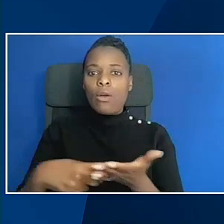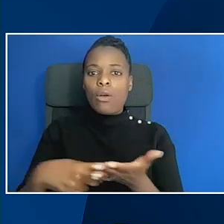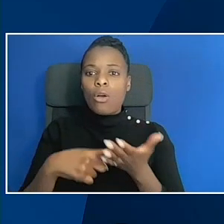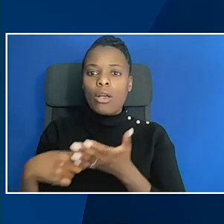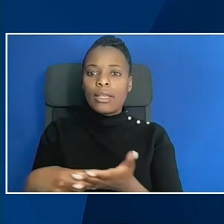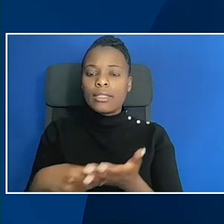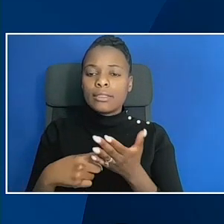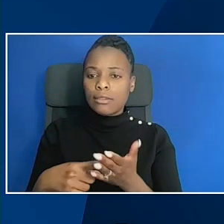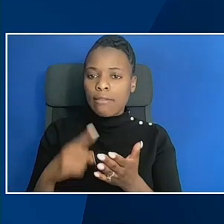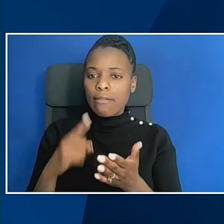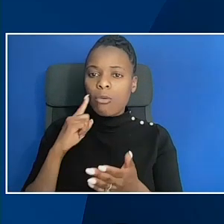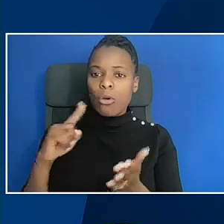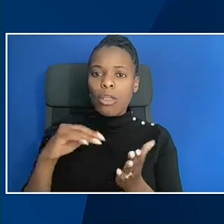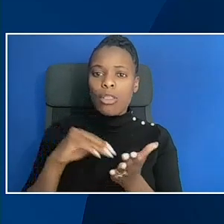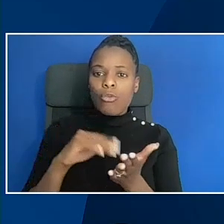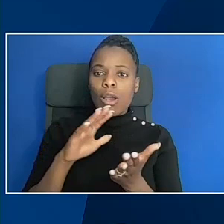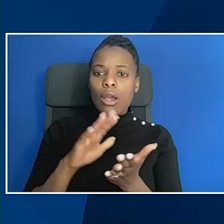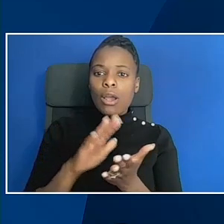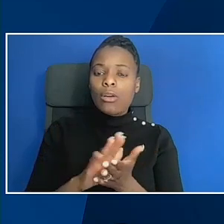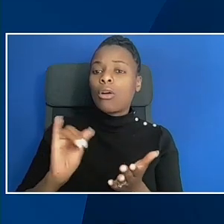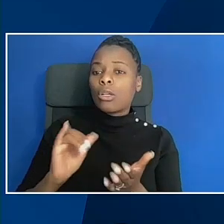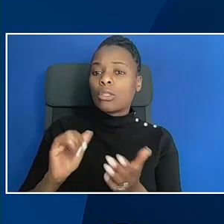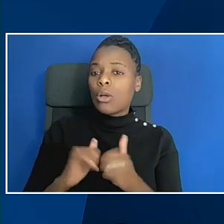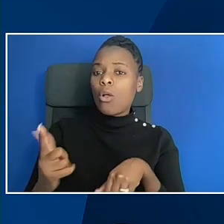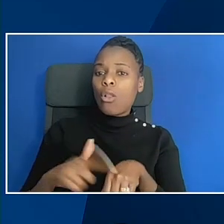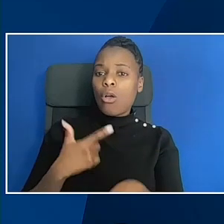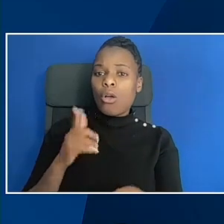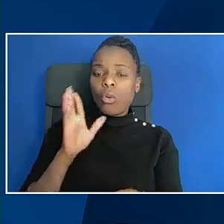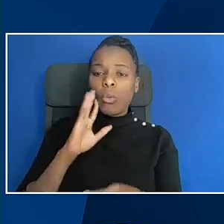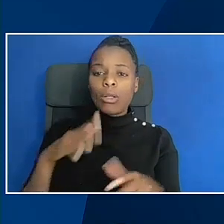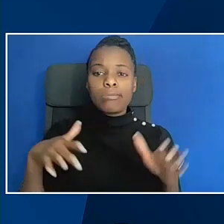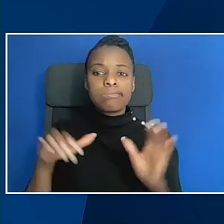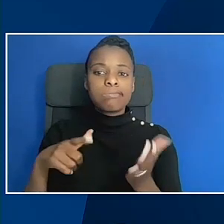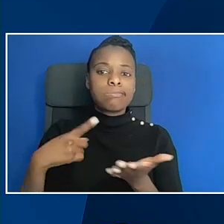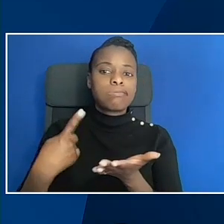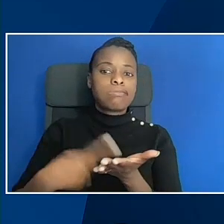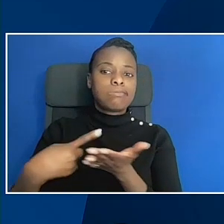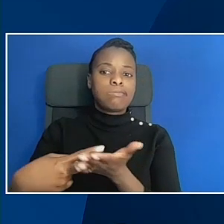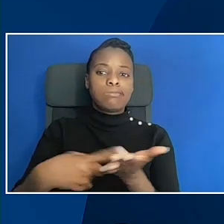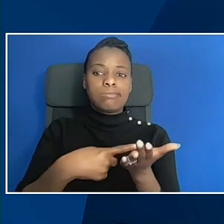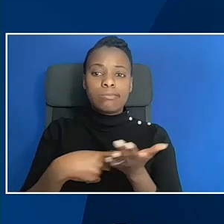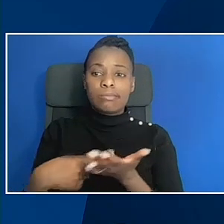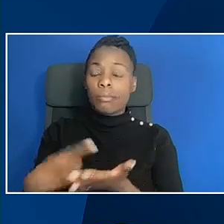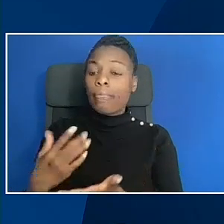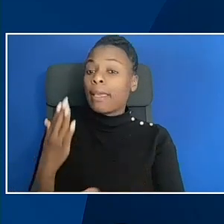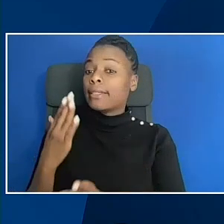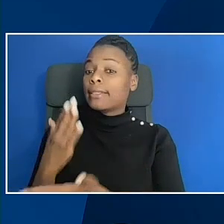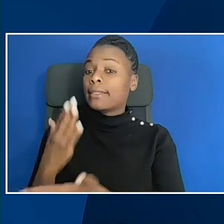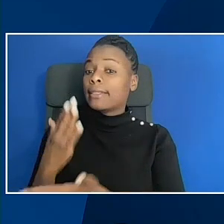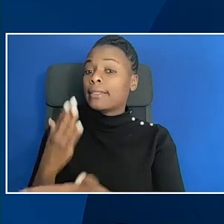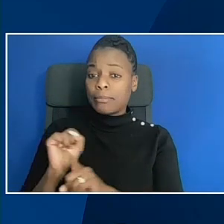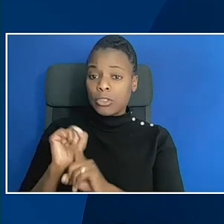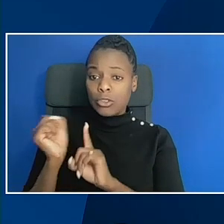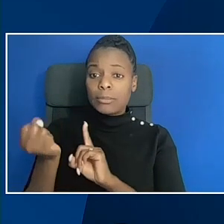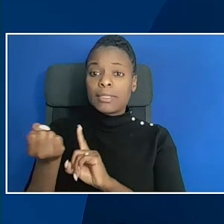well as how long they will be meeting. In some circumstances, the parties do